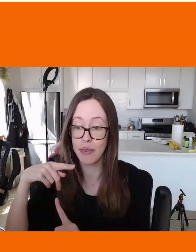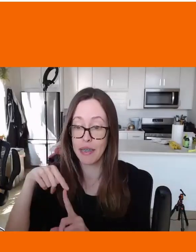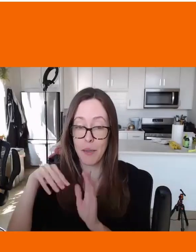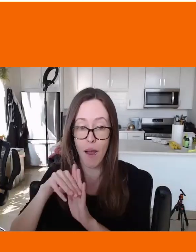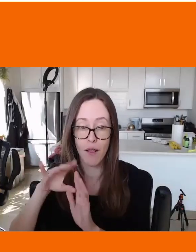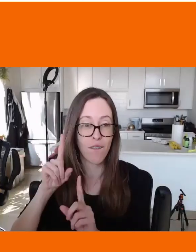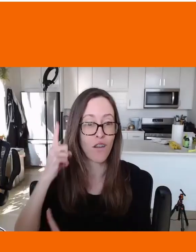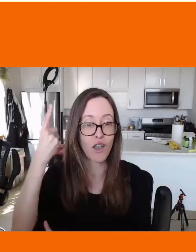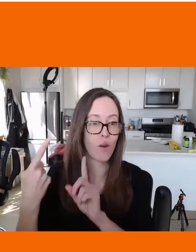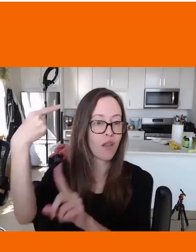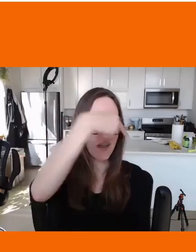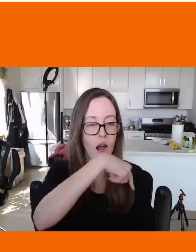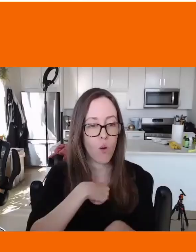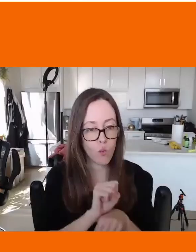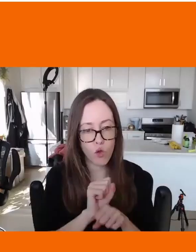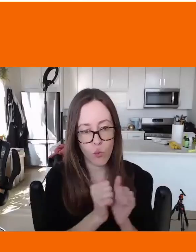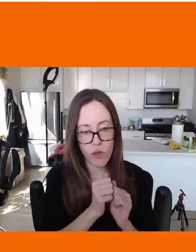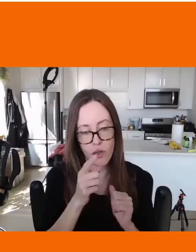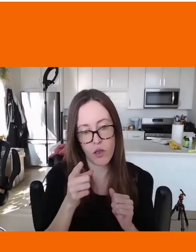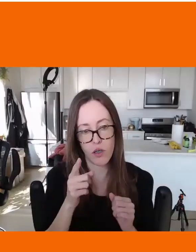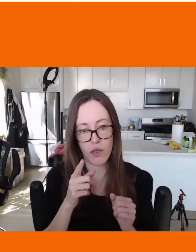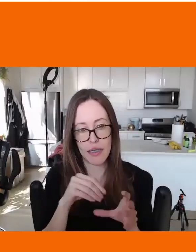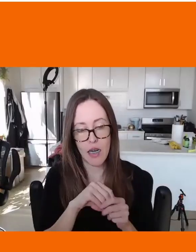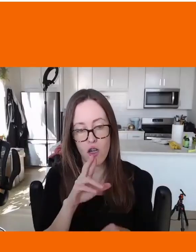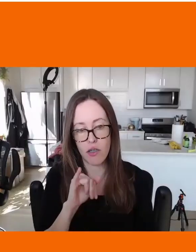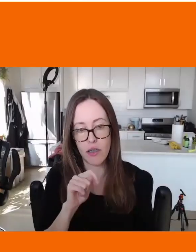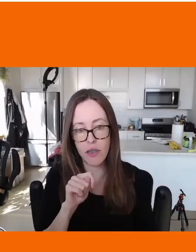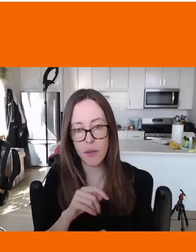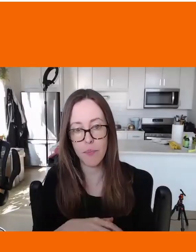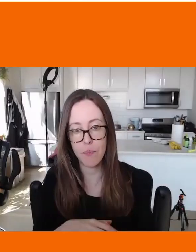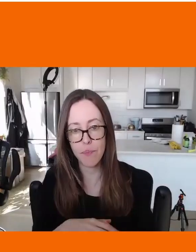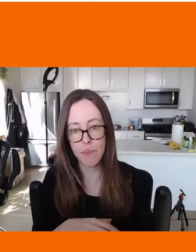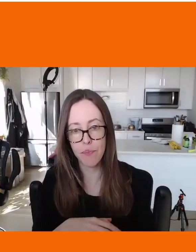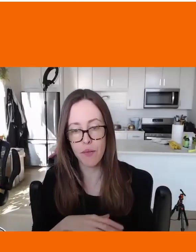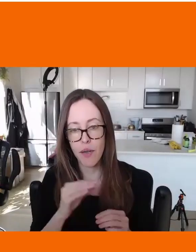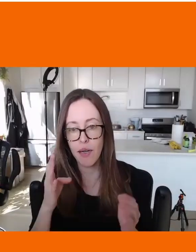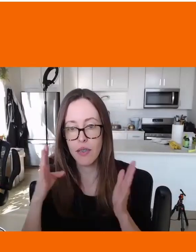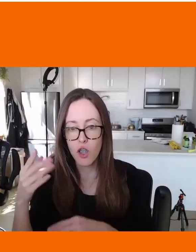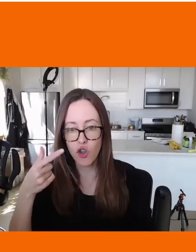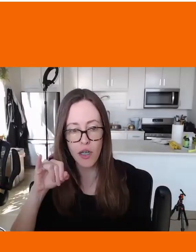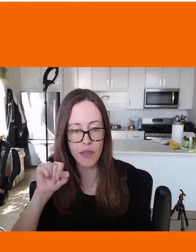address deaf students' gap through the appropriate mentorship. Unfortunately, the program closed due to federal cuts.